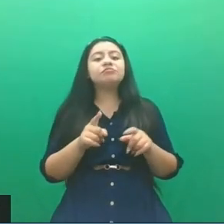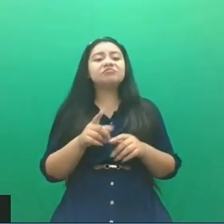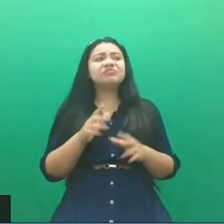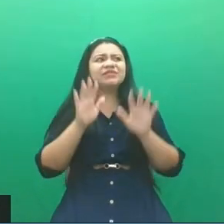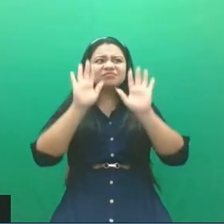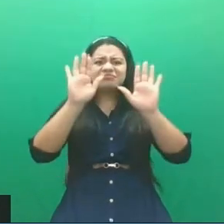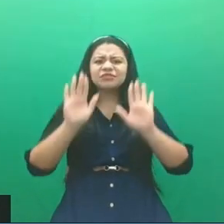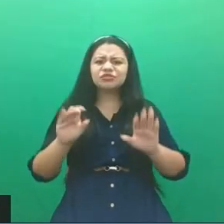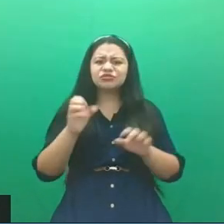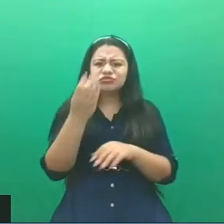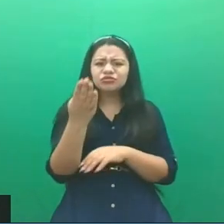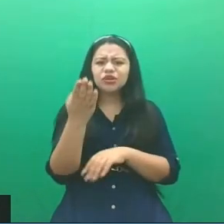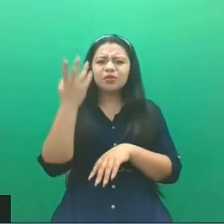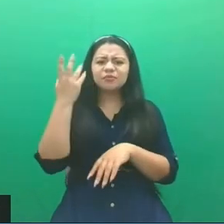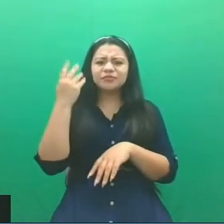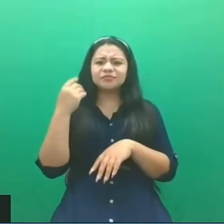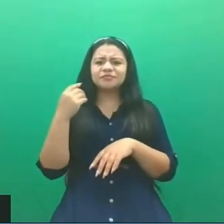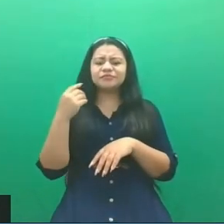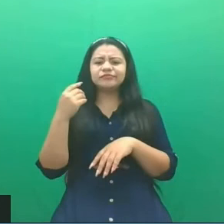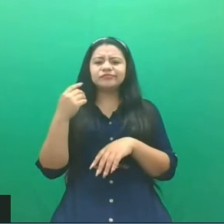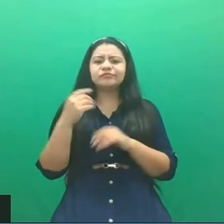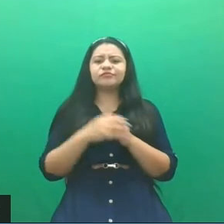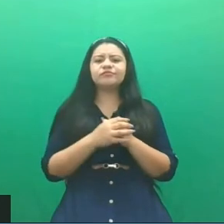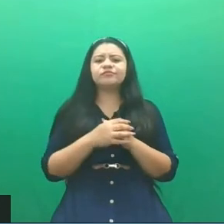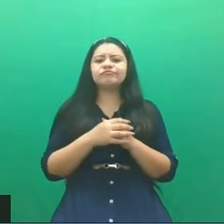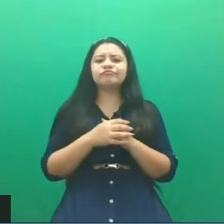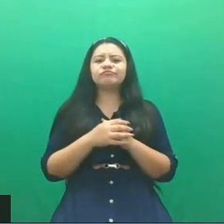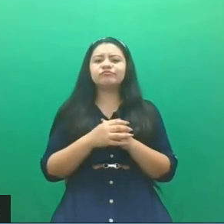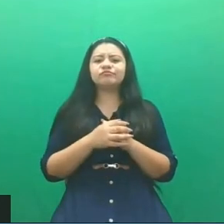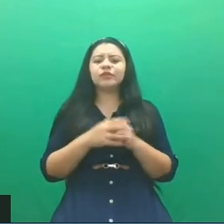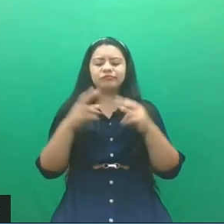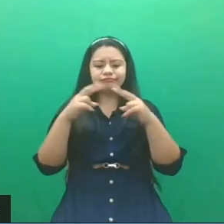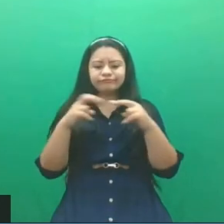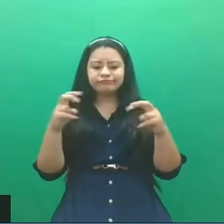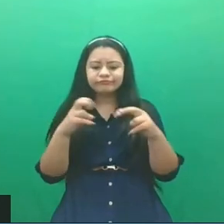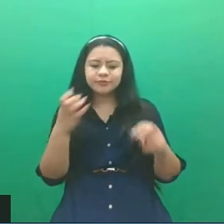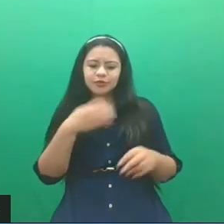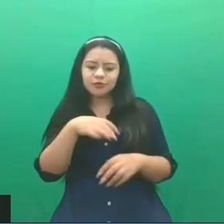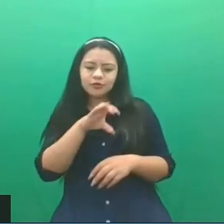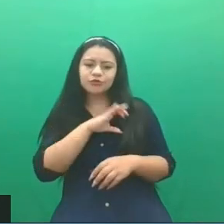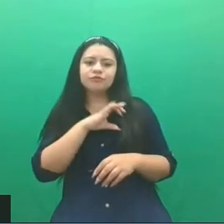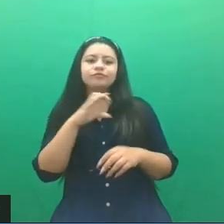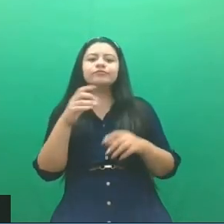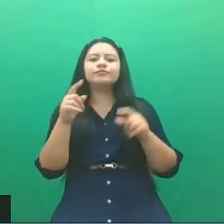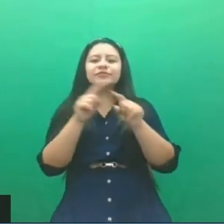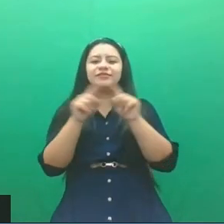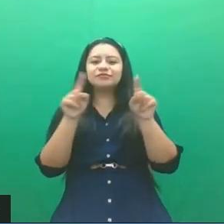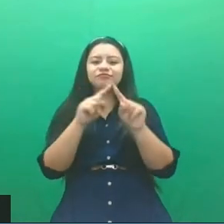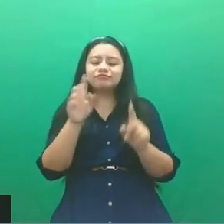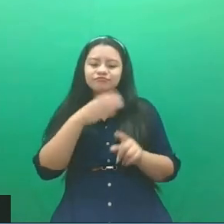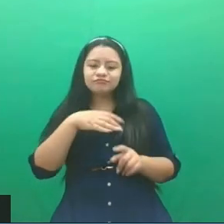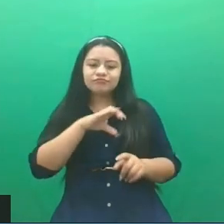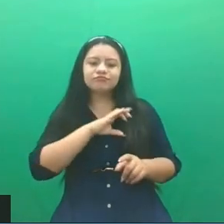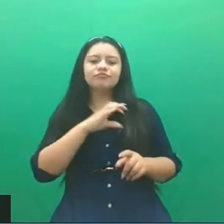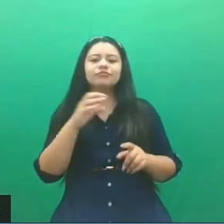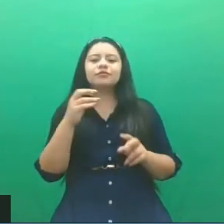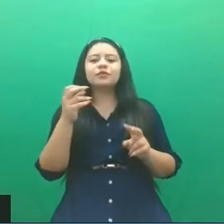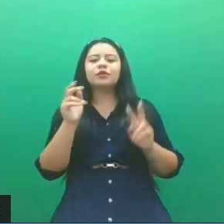job at surfacing the characteristics, multimodal characteristics so what people would have smelled,